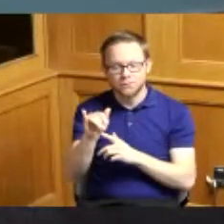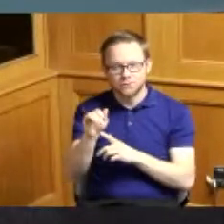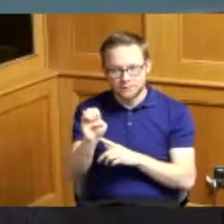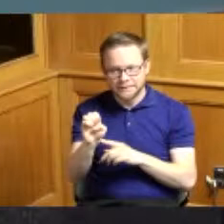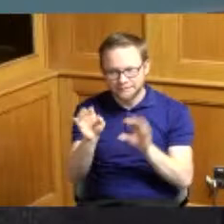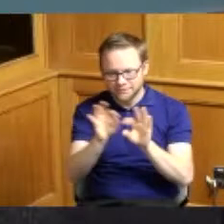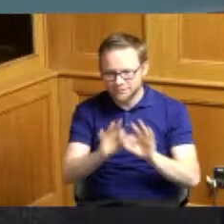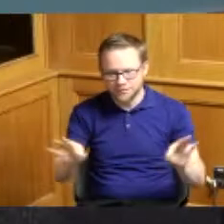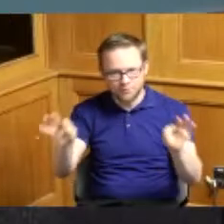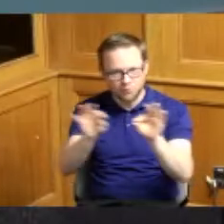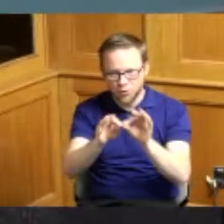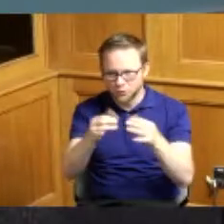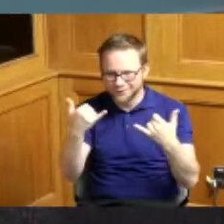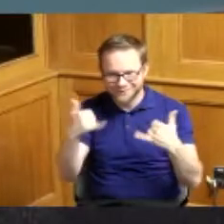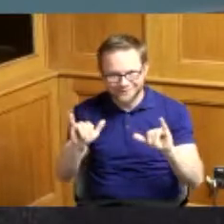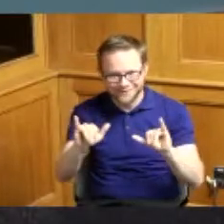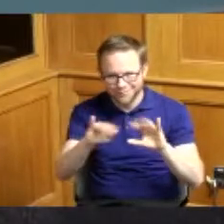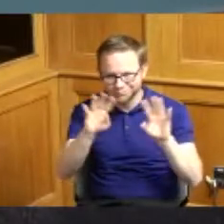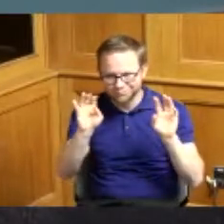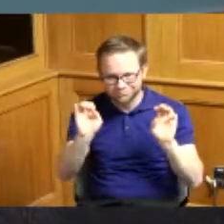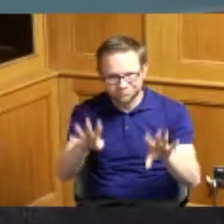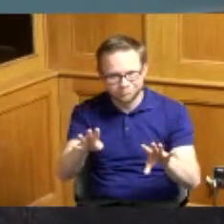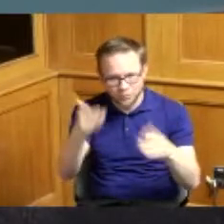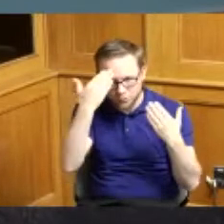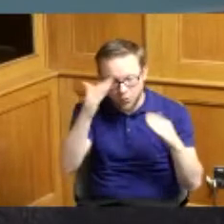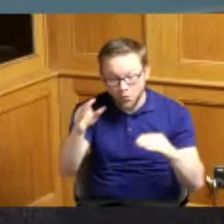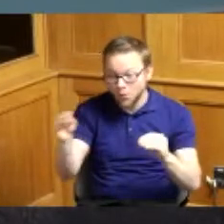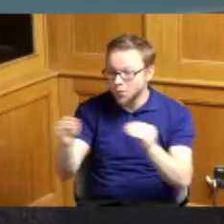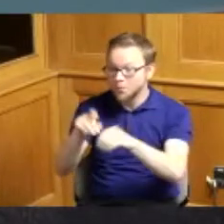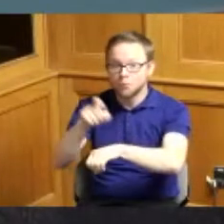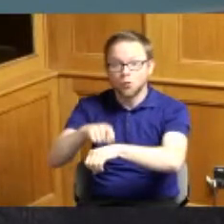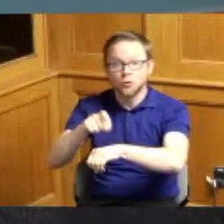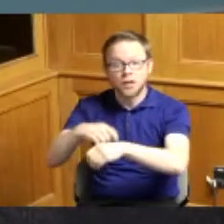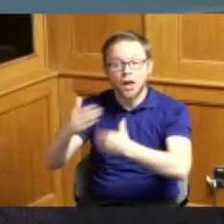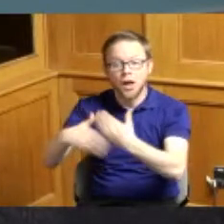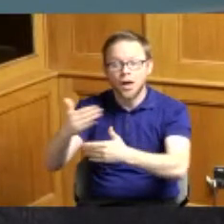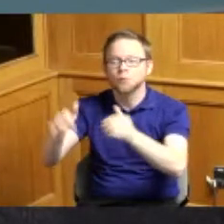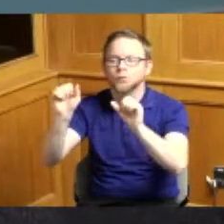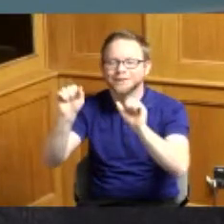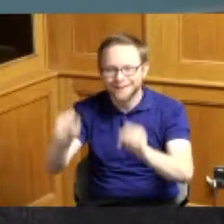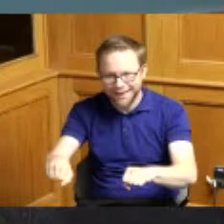been answered but more time will allow us to answer those questions and I look forward to